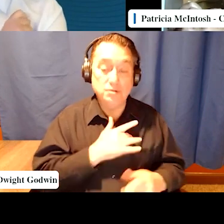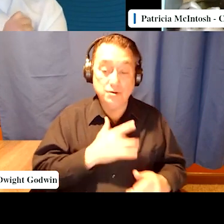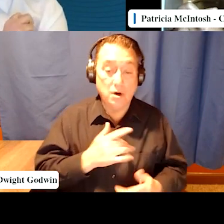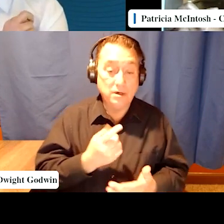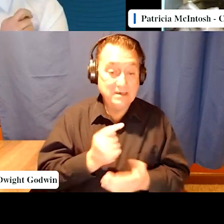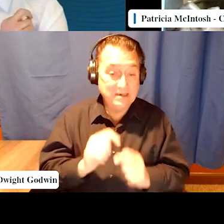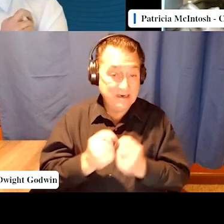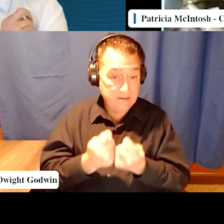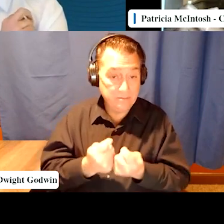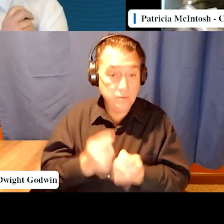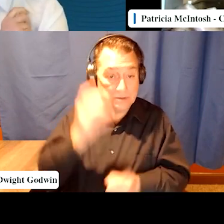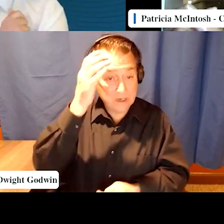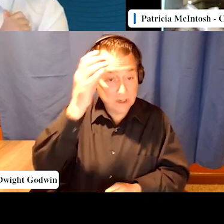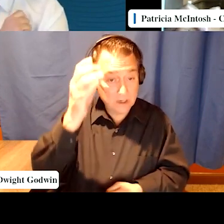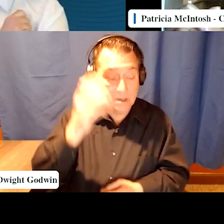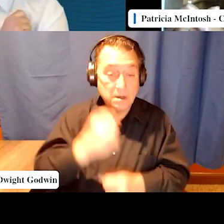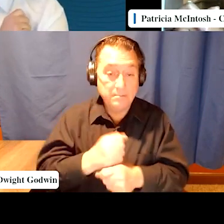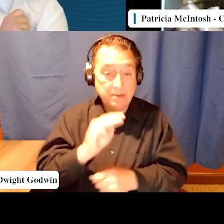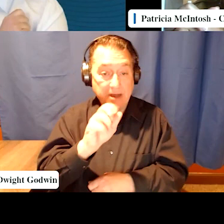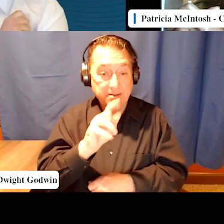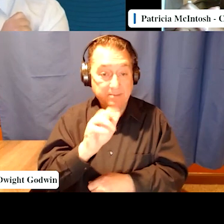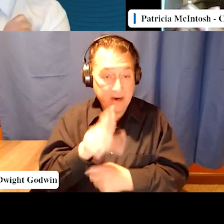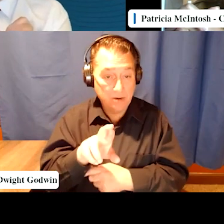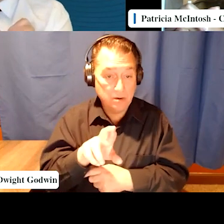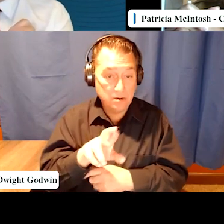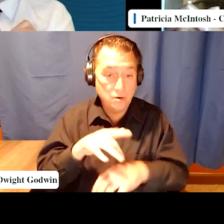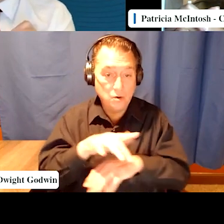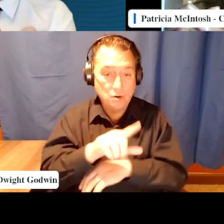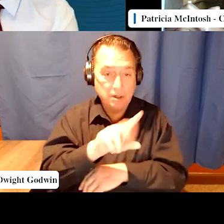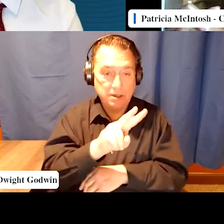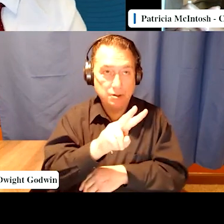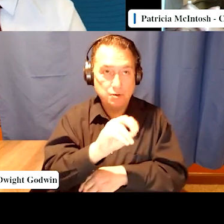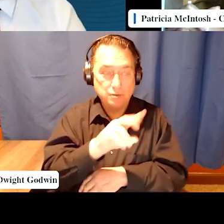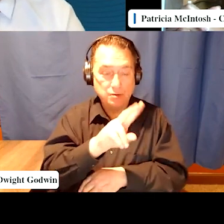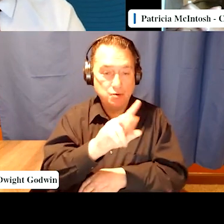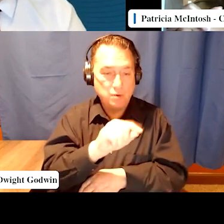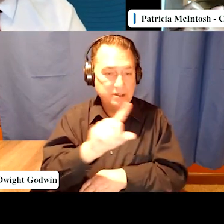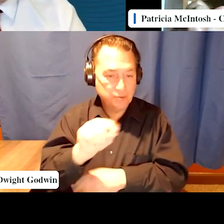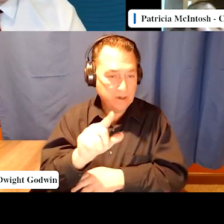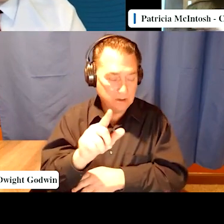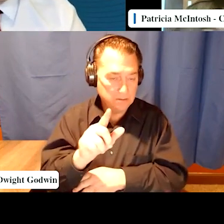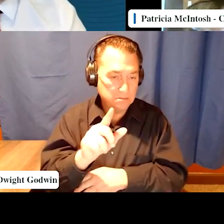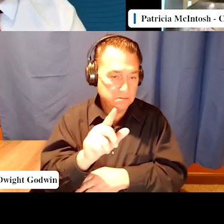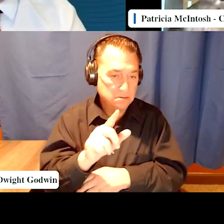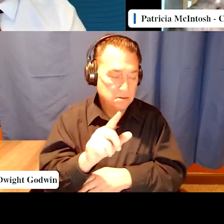that was created by our mayor back in early 2020, in terms of wanting to identify